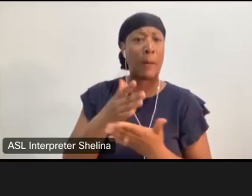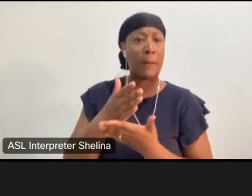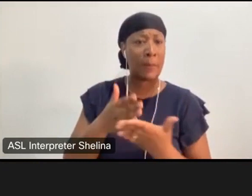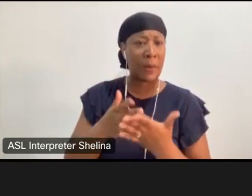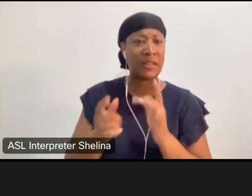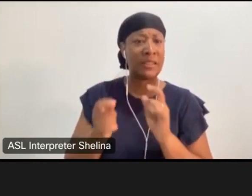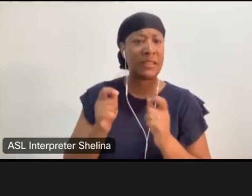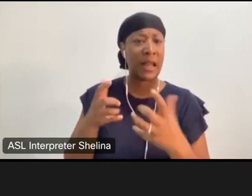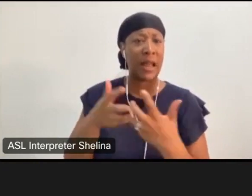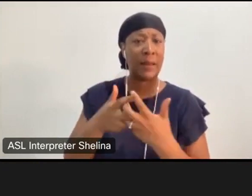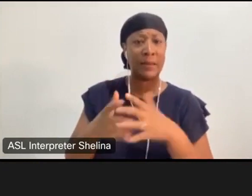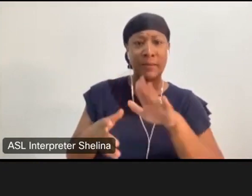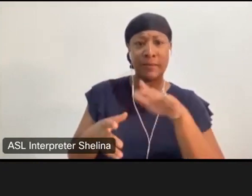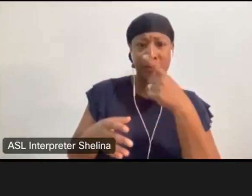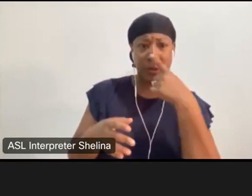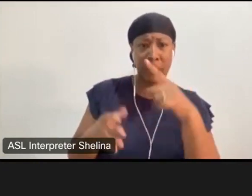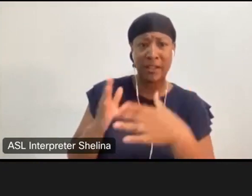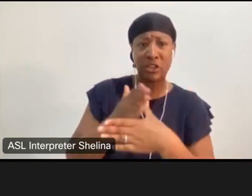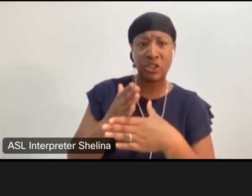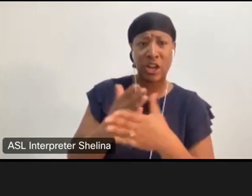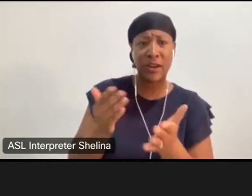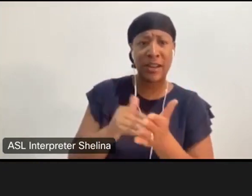Yeah, Mia can you please please share your screen your slides again?